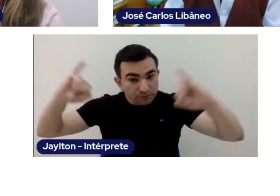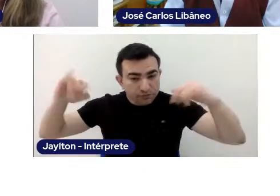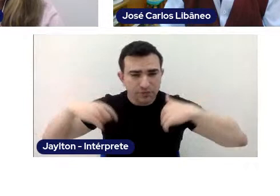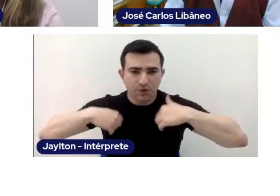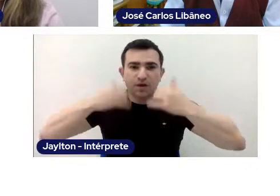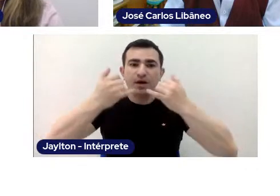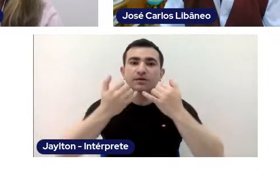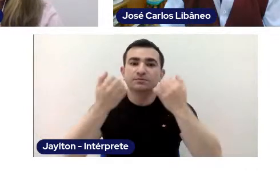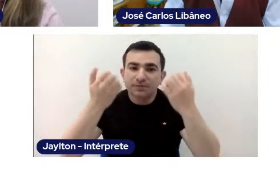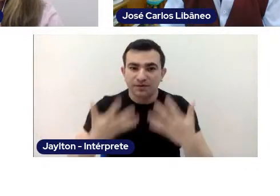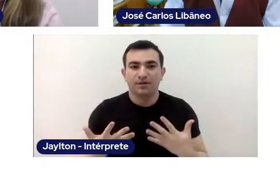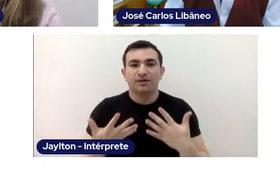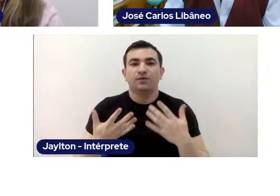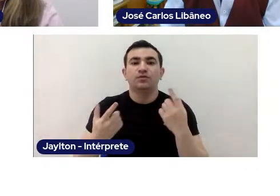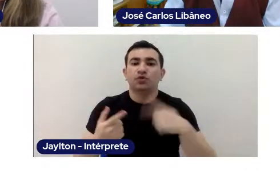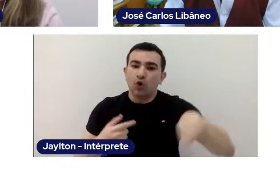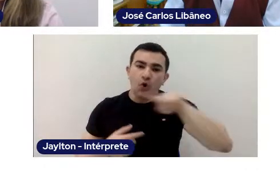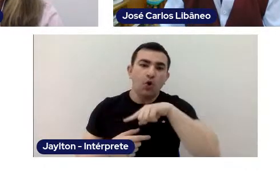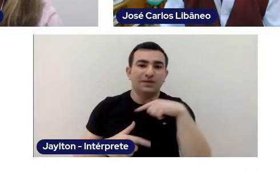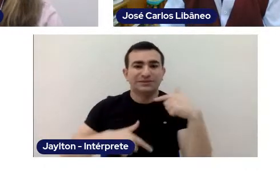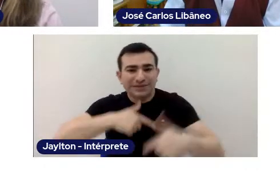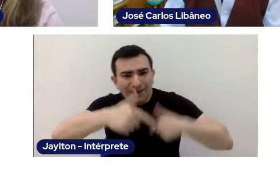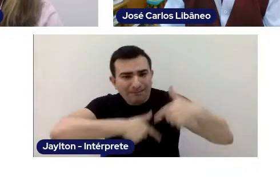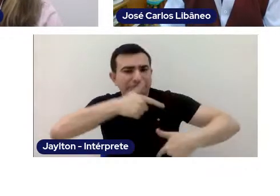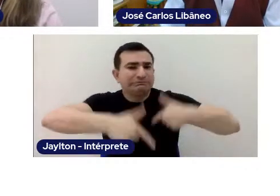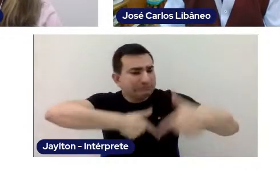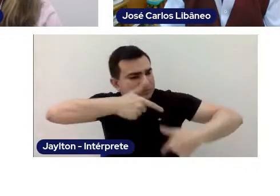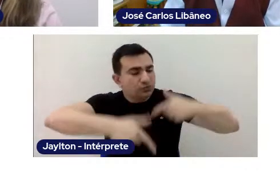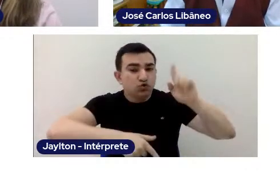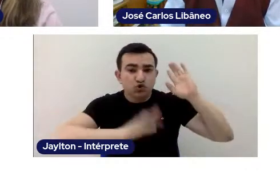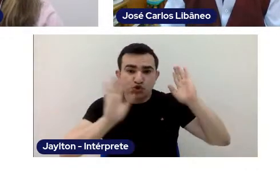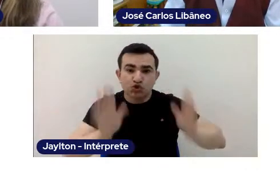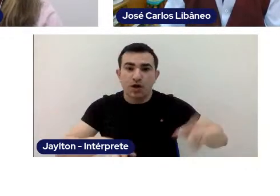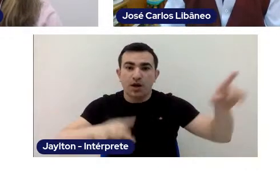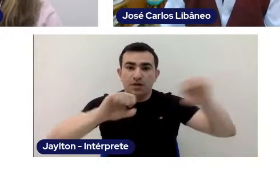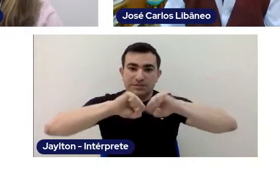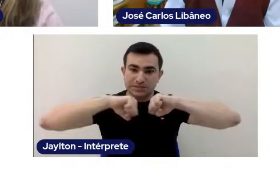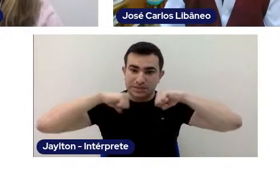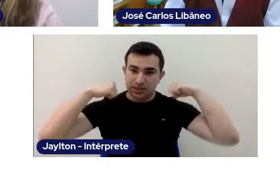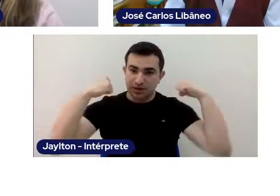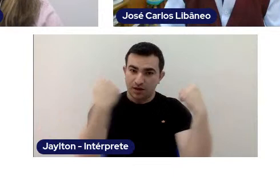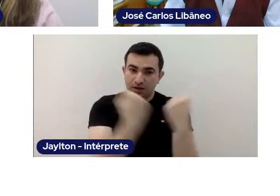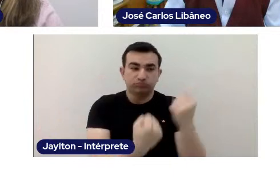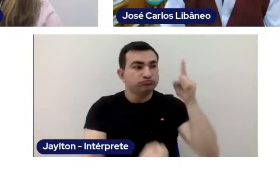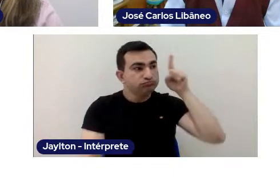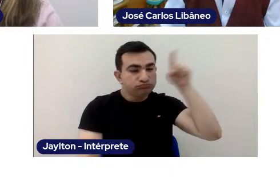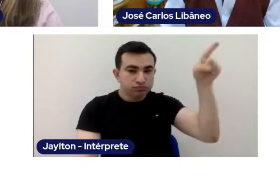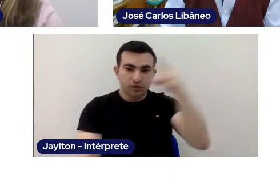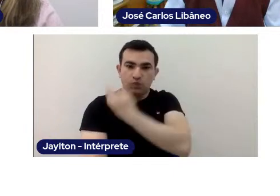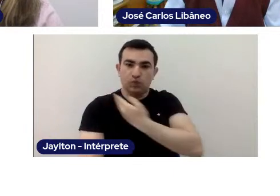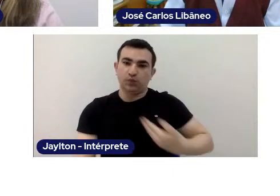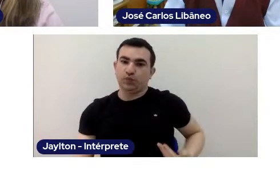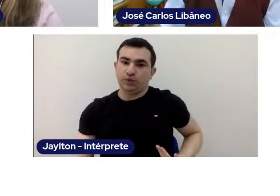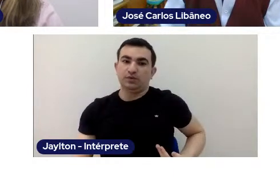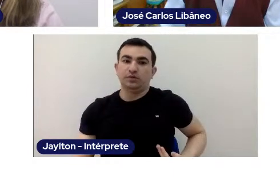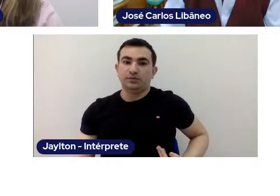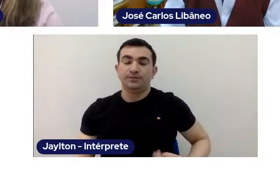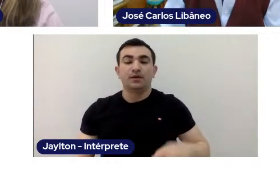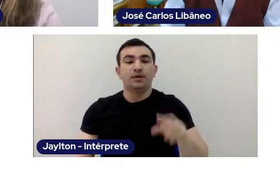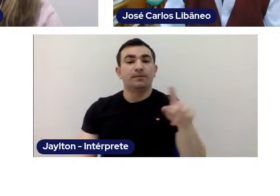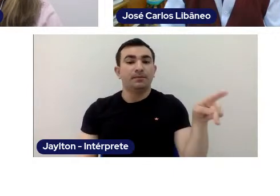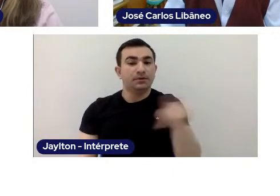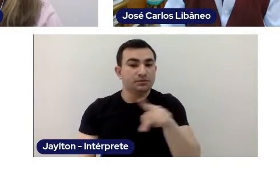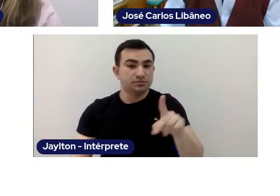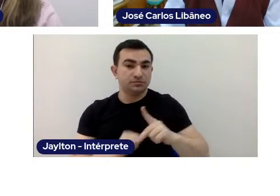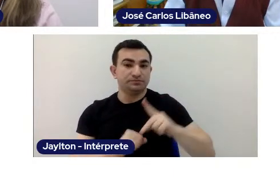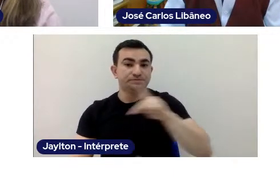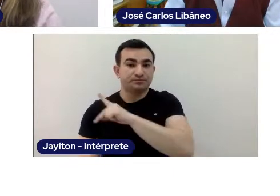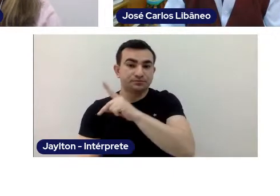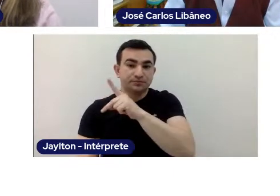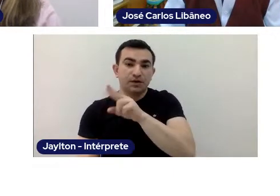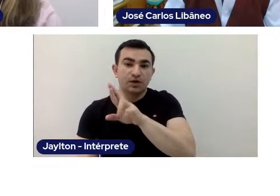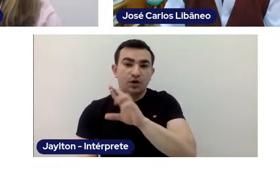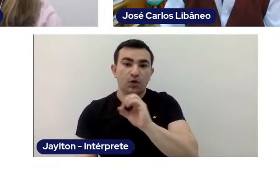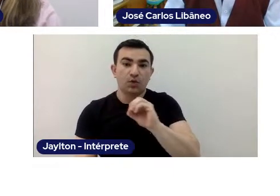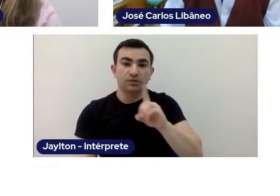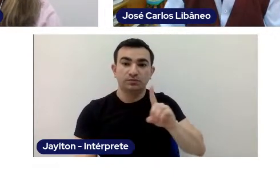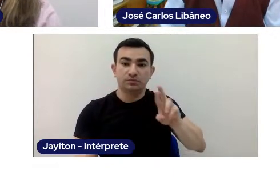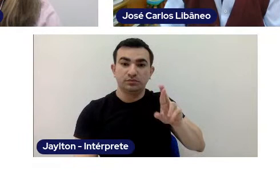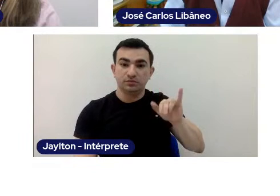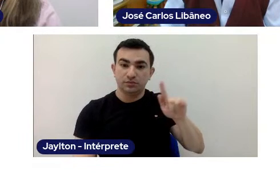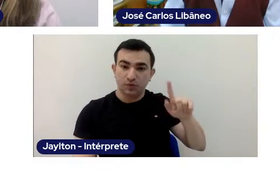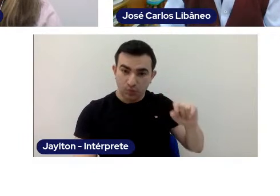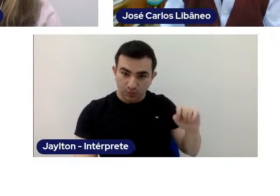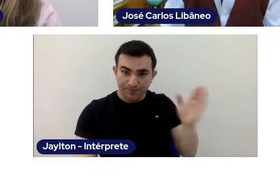we are already working a lot in the Senate, and it will be very difficult to approve this project there. Rodrigo Pacheco, Senate's president has compromised to say no to it